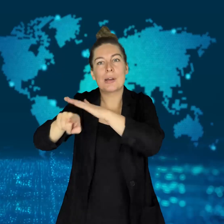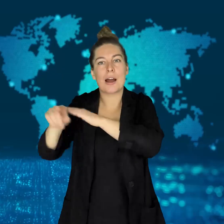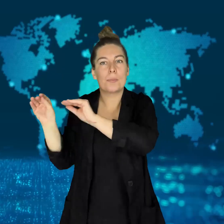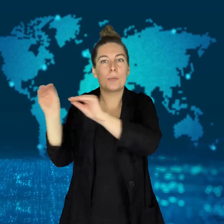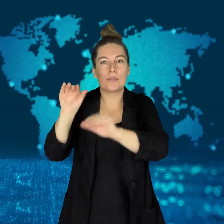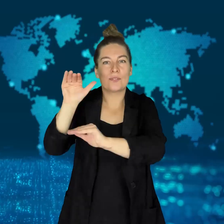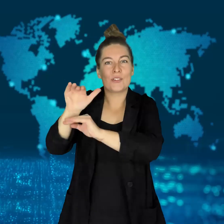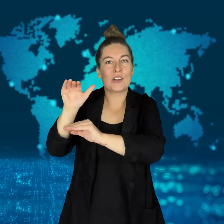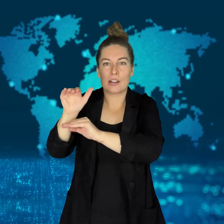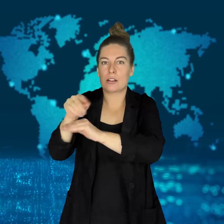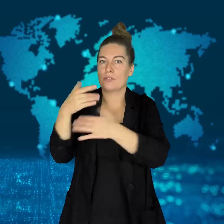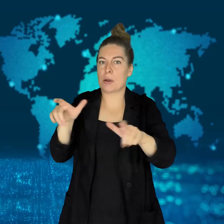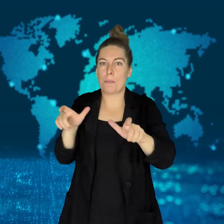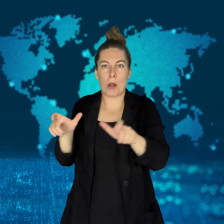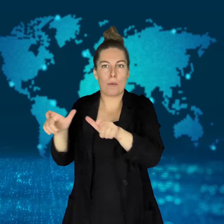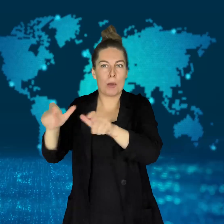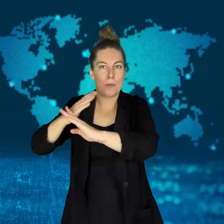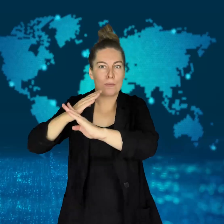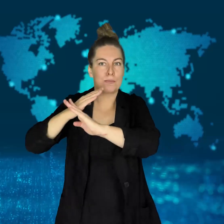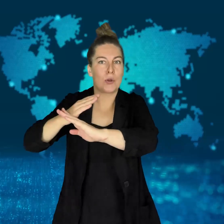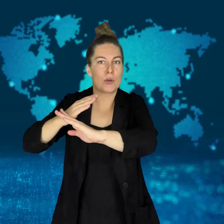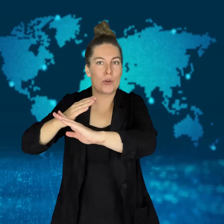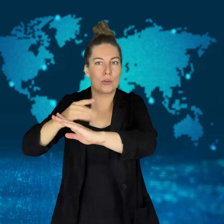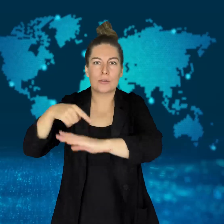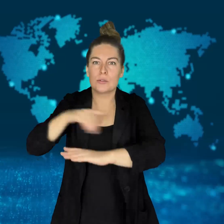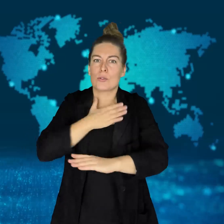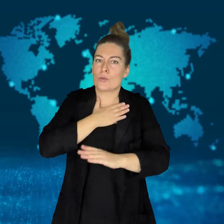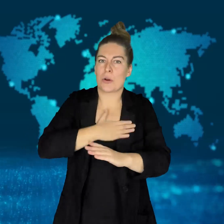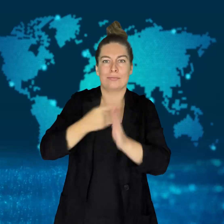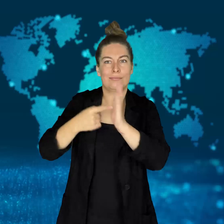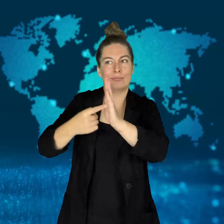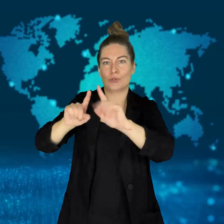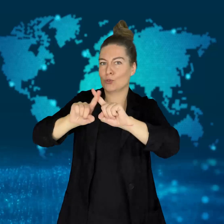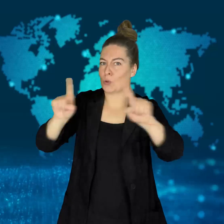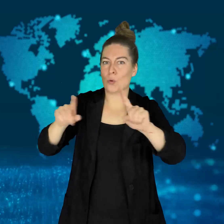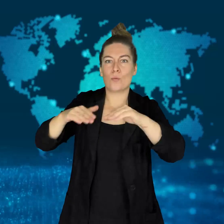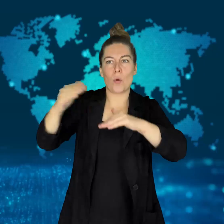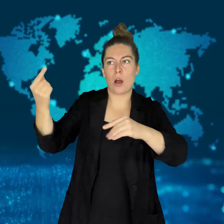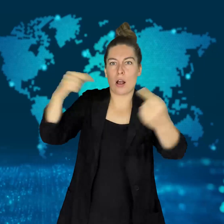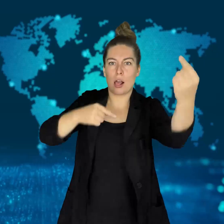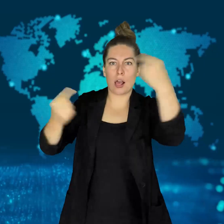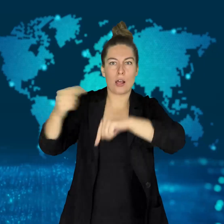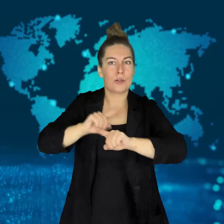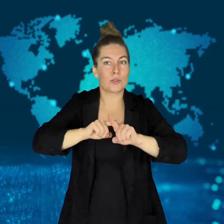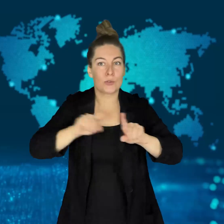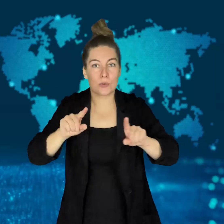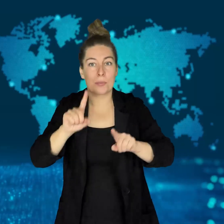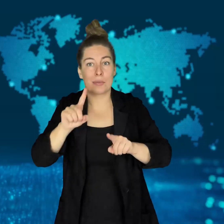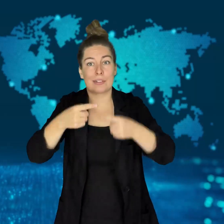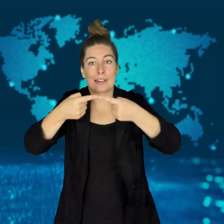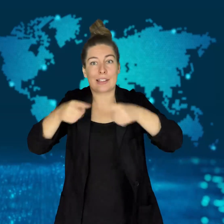and a hotel for asylum-seekers was blockaded at another protest.